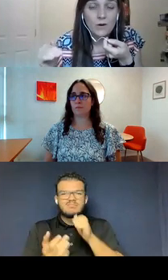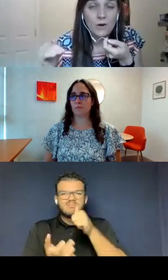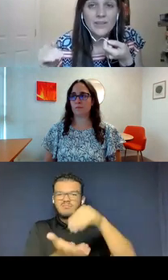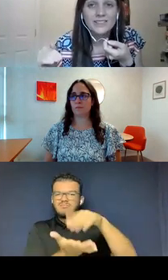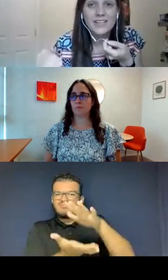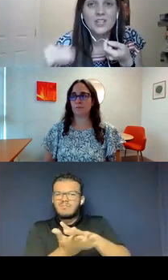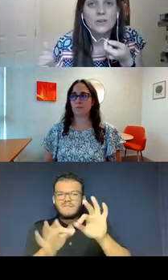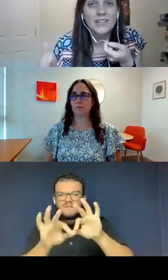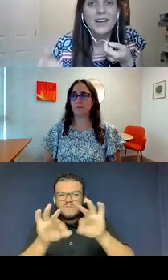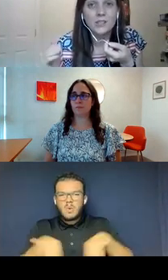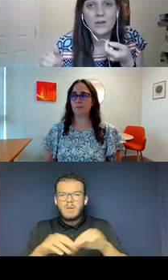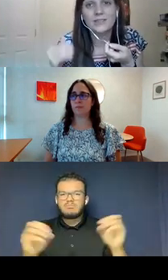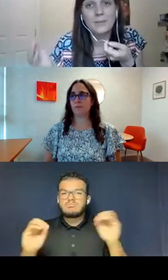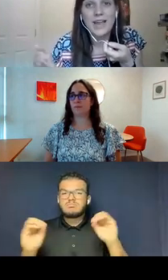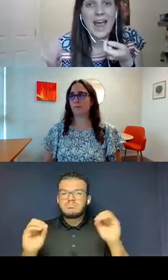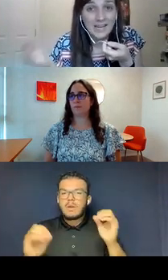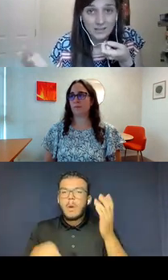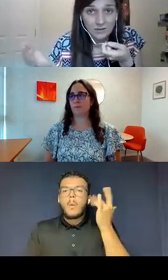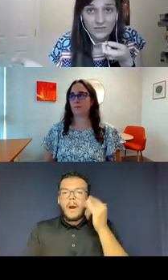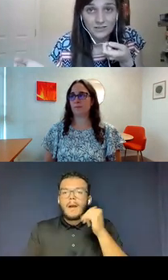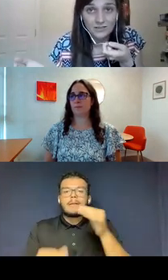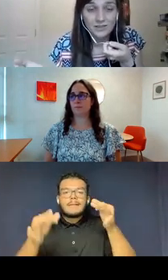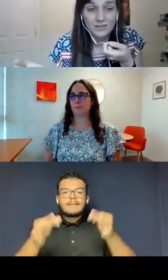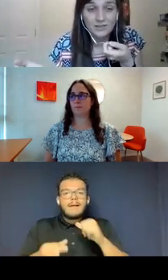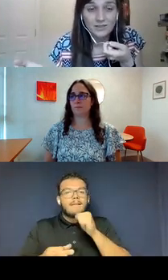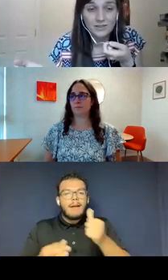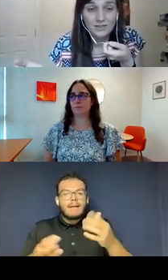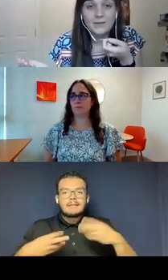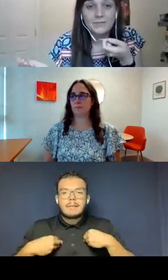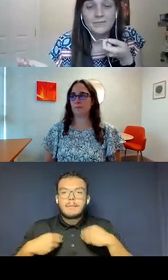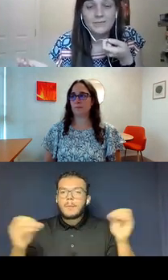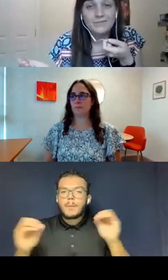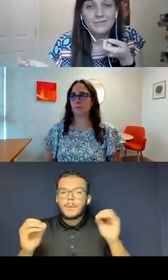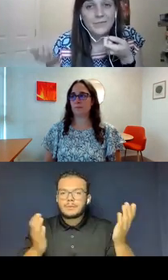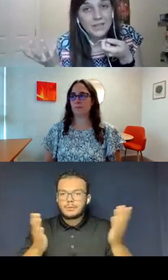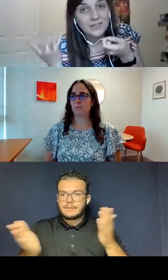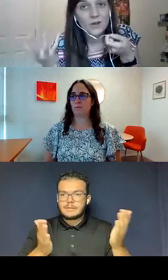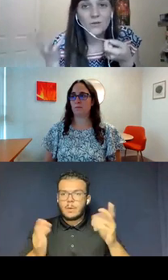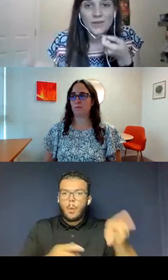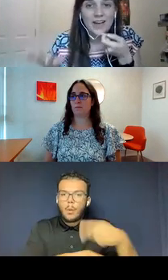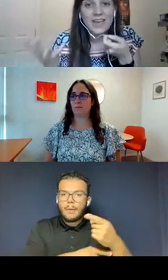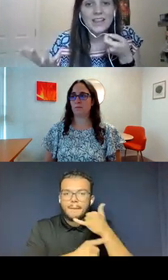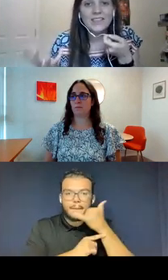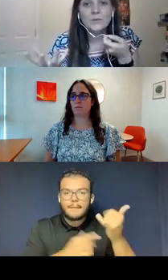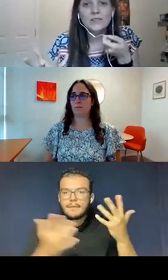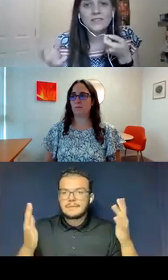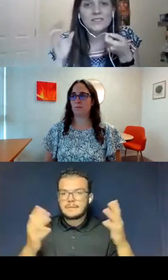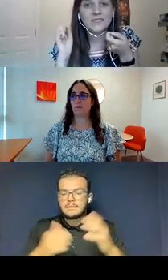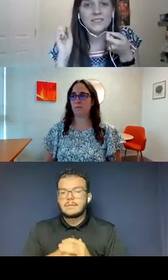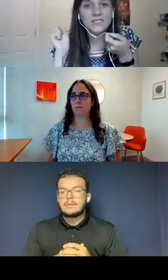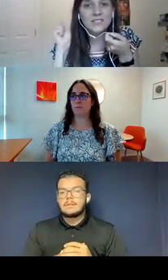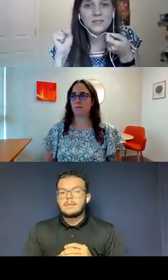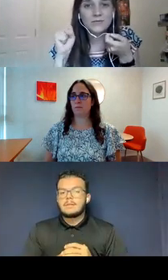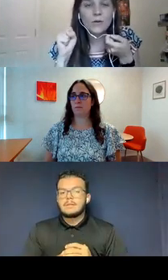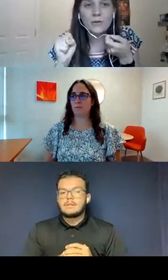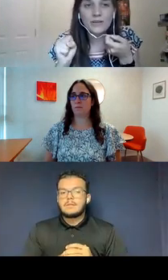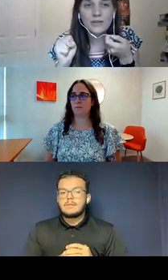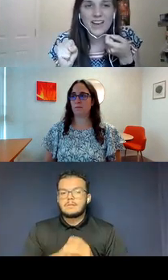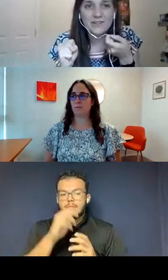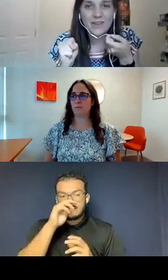because they chose not to accept any services. So, again, these ones, these four bullets kind